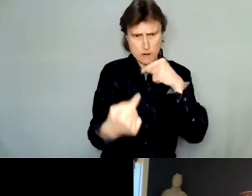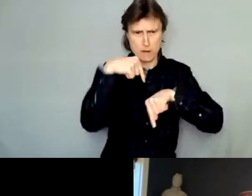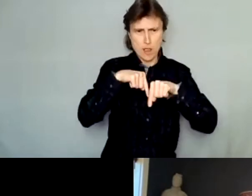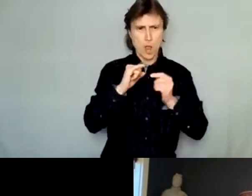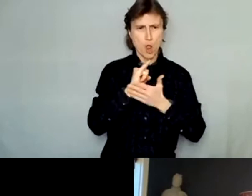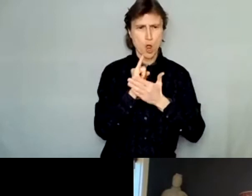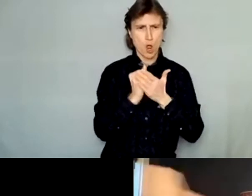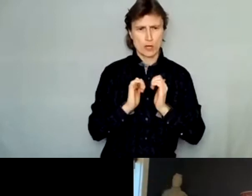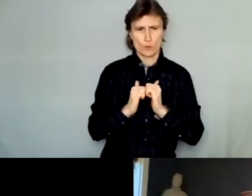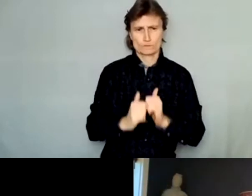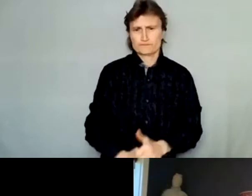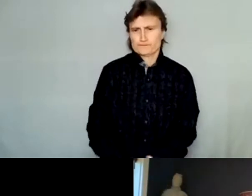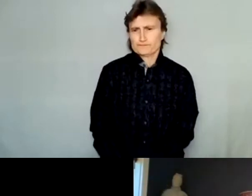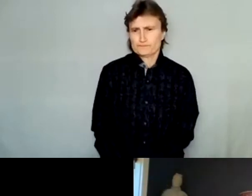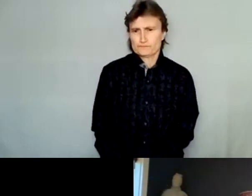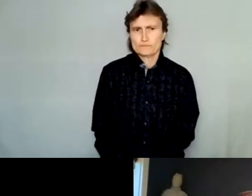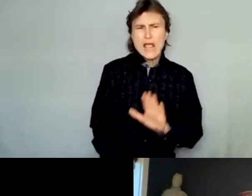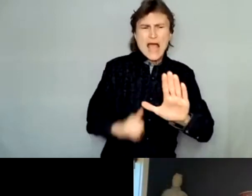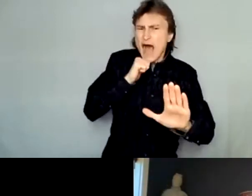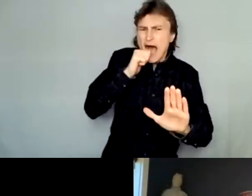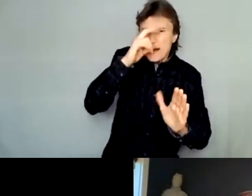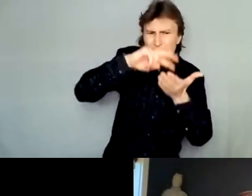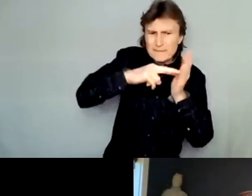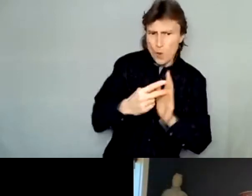company has to be all things to all Calgarians.